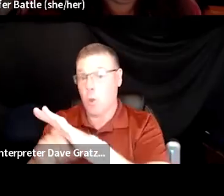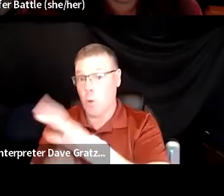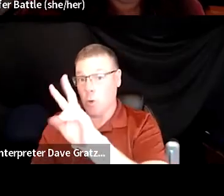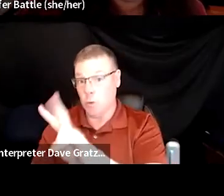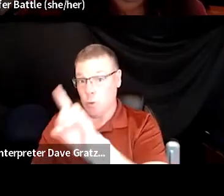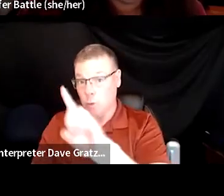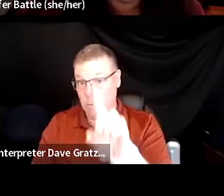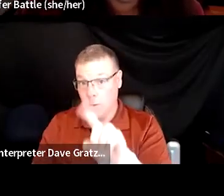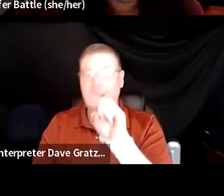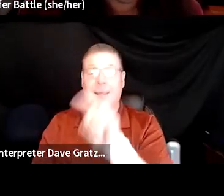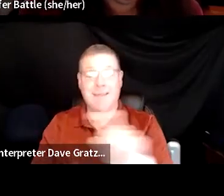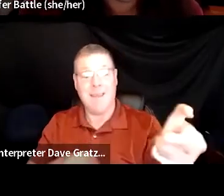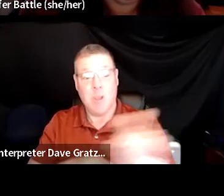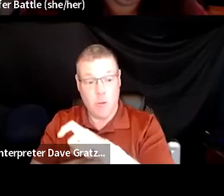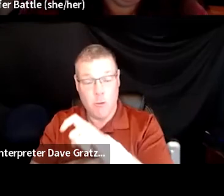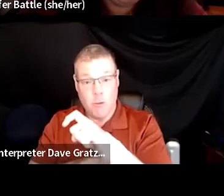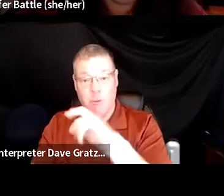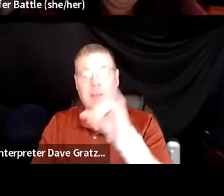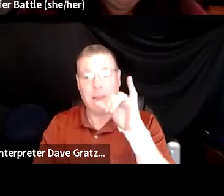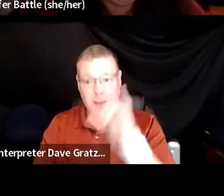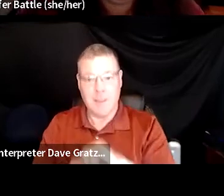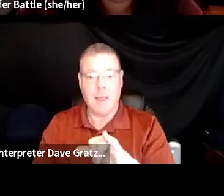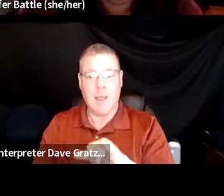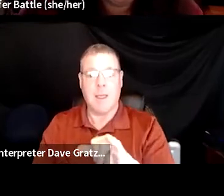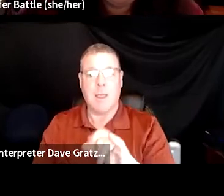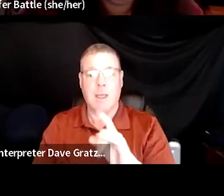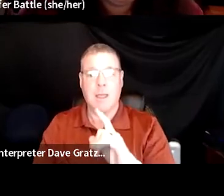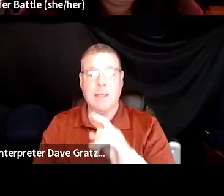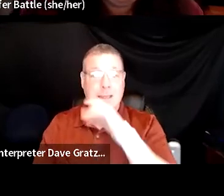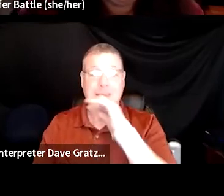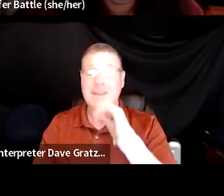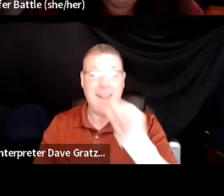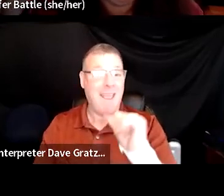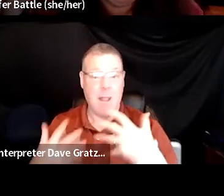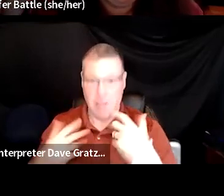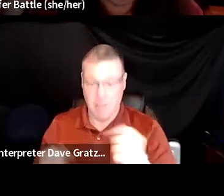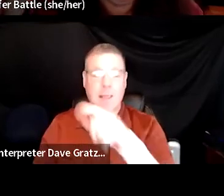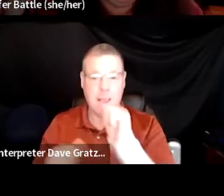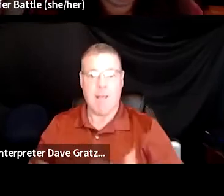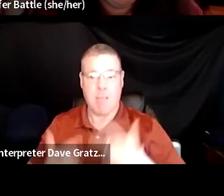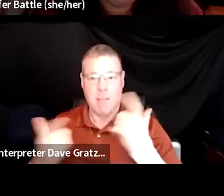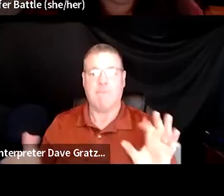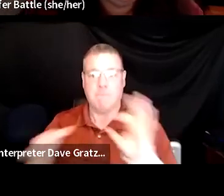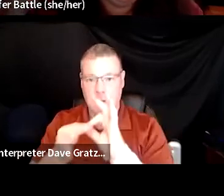is if they get a call that is a behavioral health crisis, that they can live connect that call directly with us,